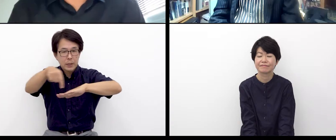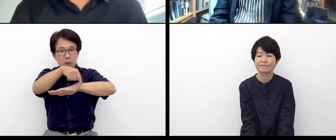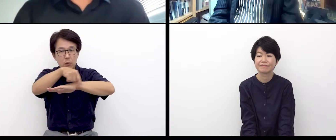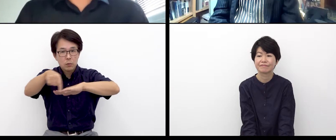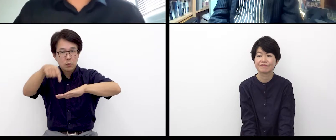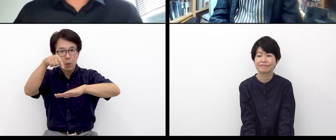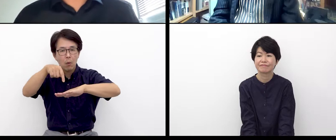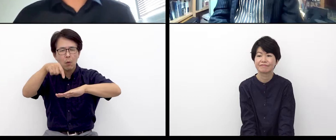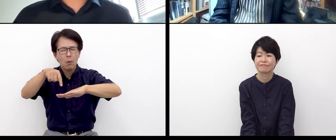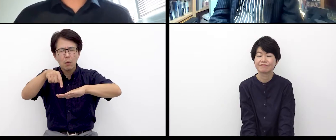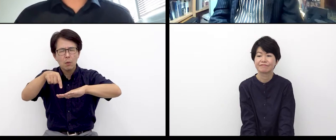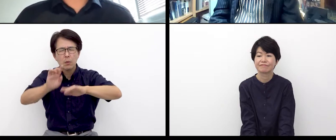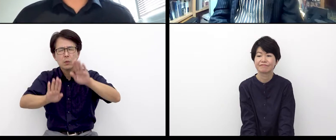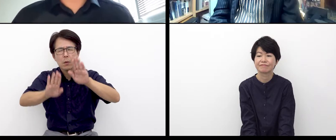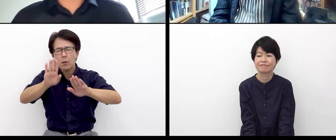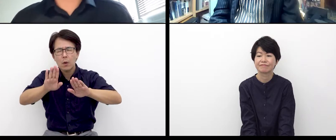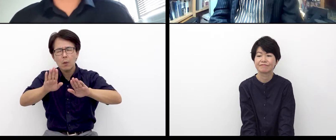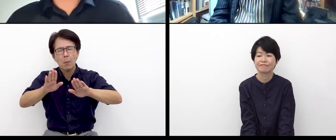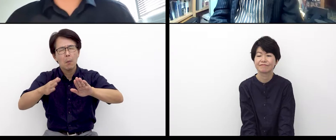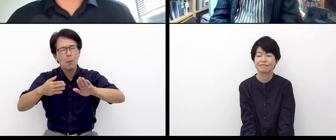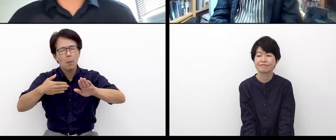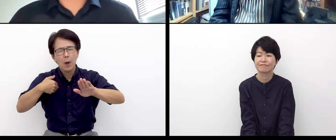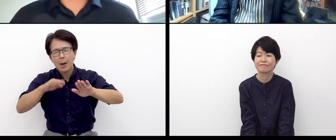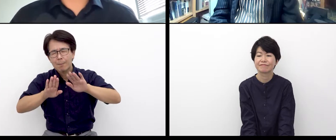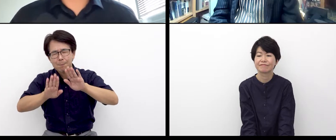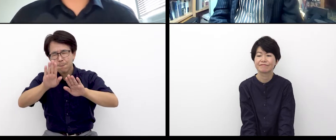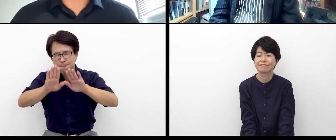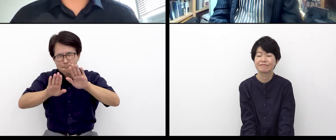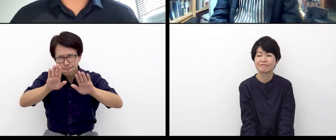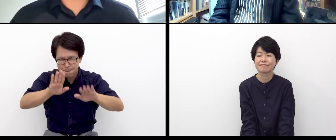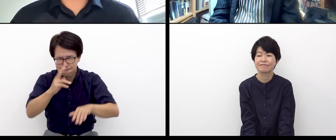groping our way in this project.